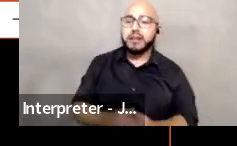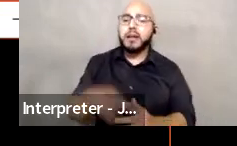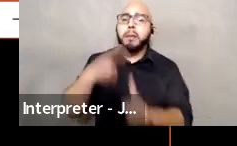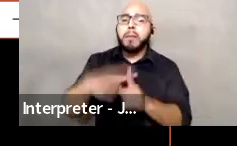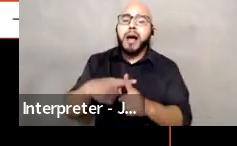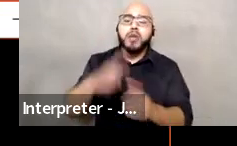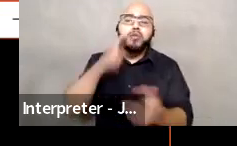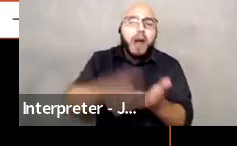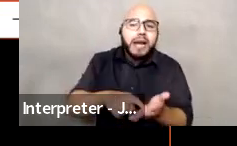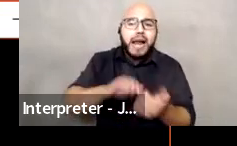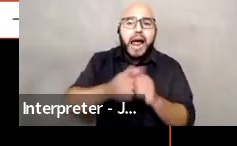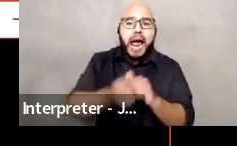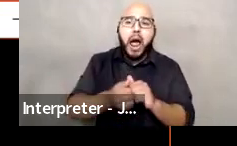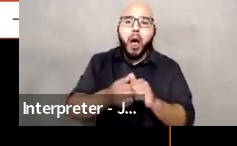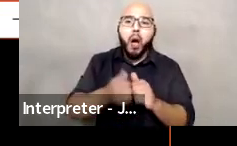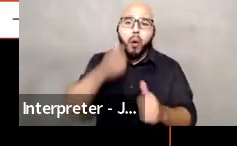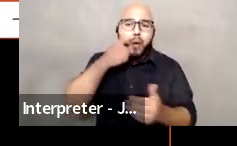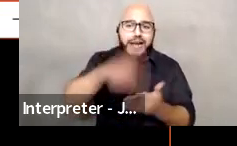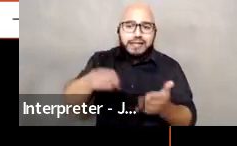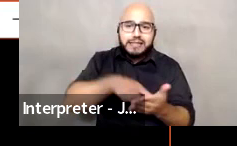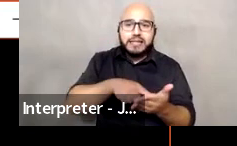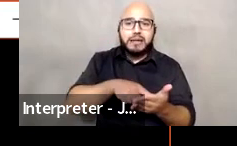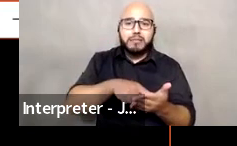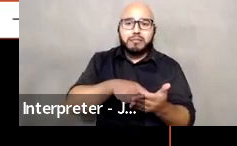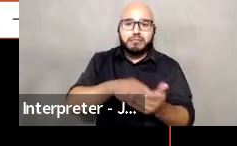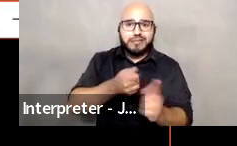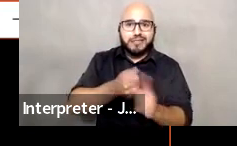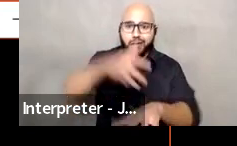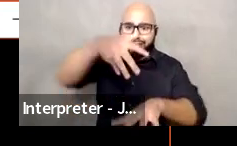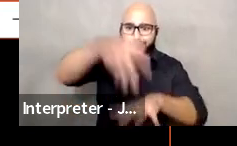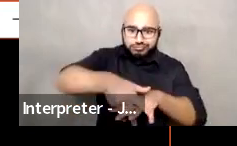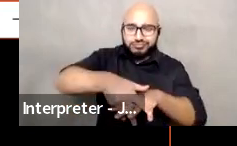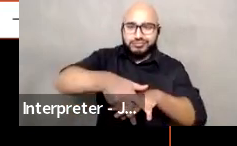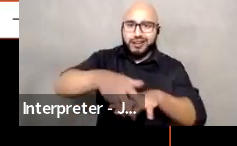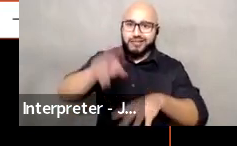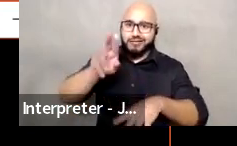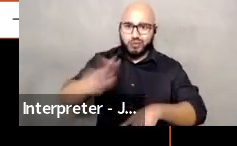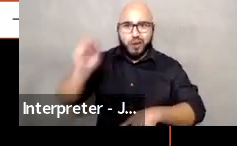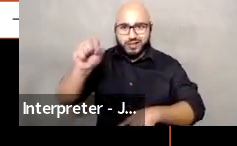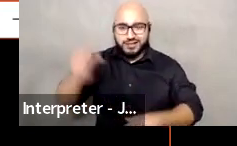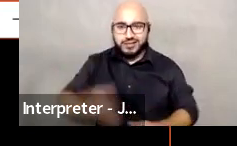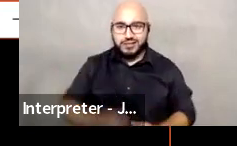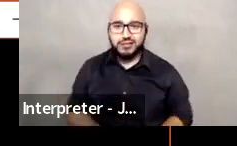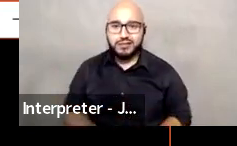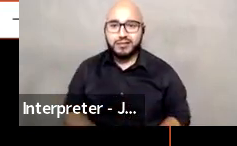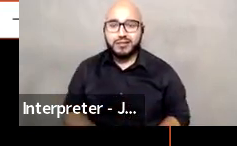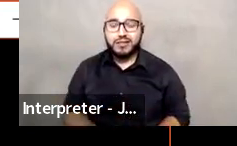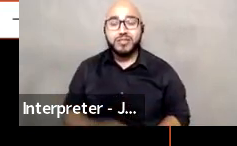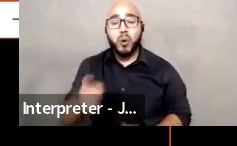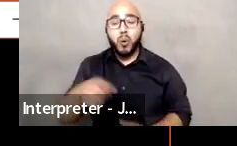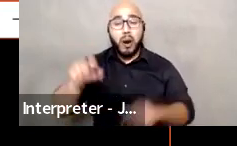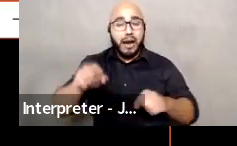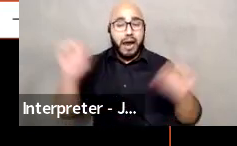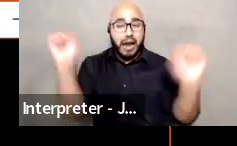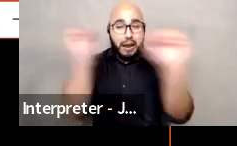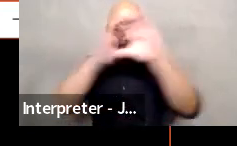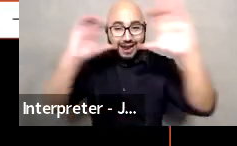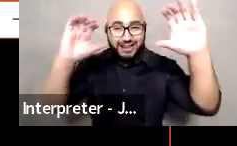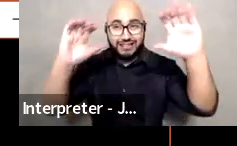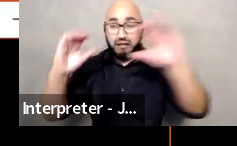To who we. Have been as a country. You can imagine, obviously. This creates lots. Of tension, this kind. Of argument.